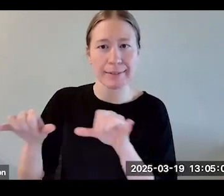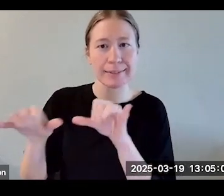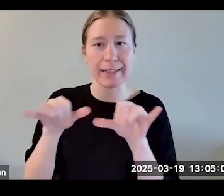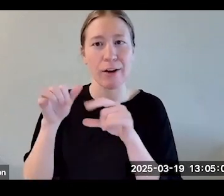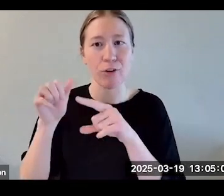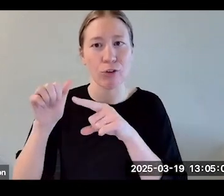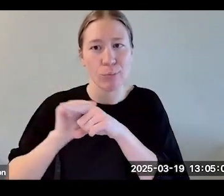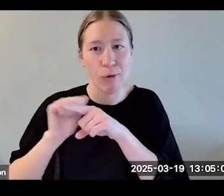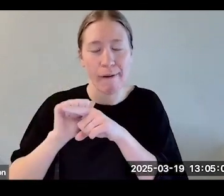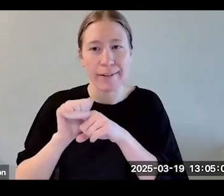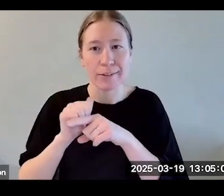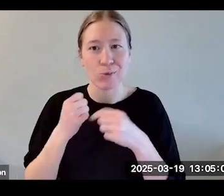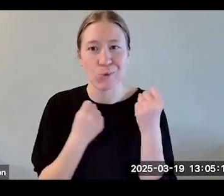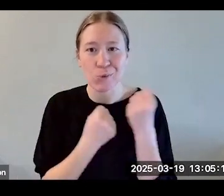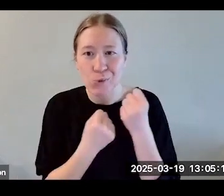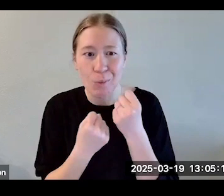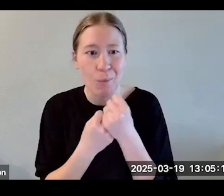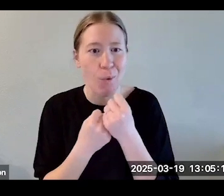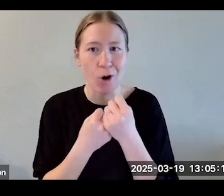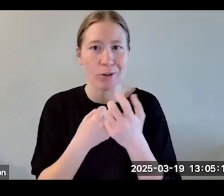in a way that should support people with disabilities.